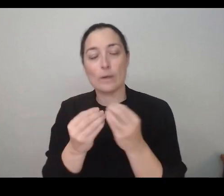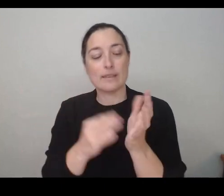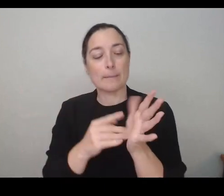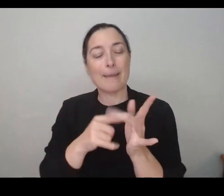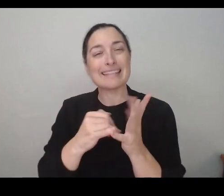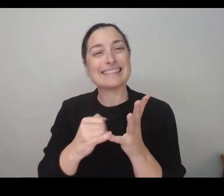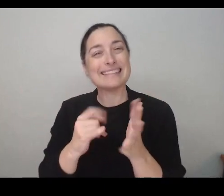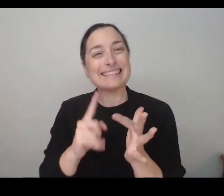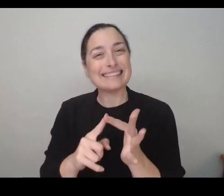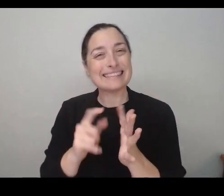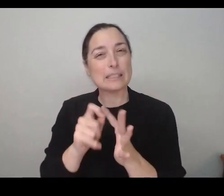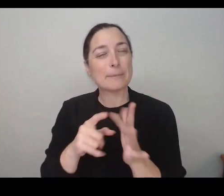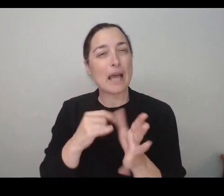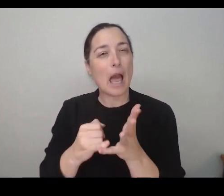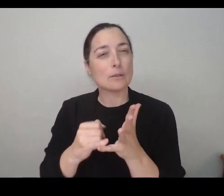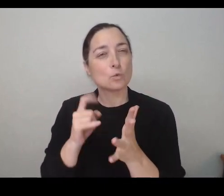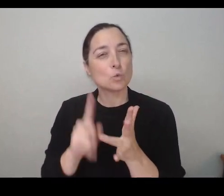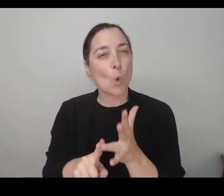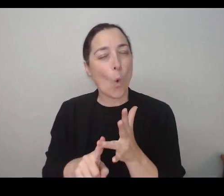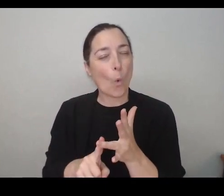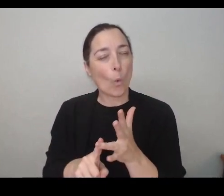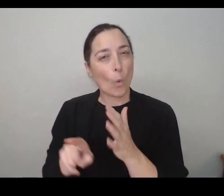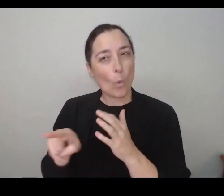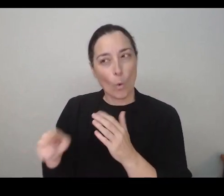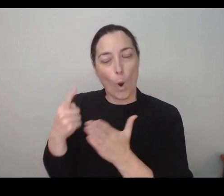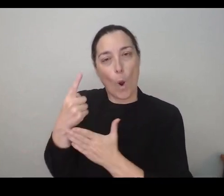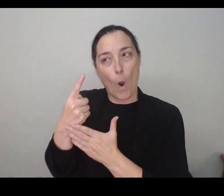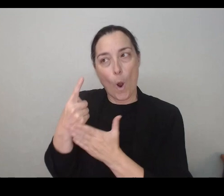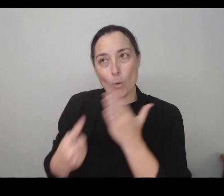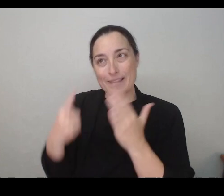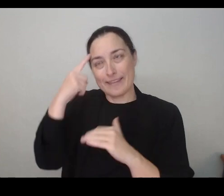we were considering only formal questions, you know?